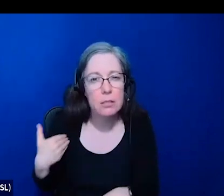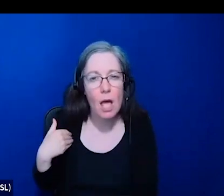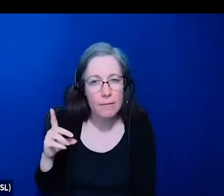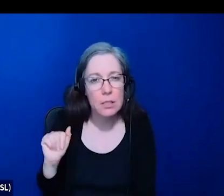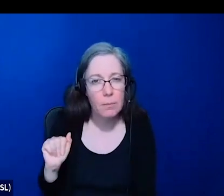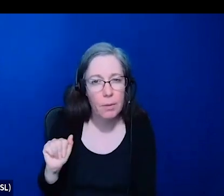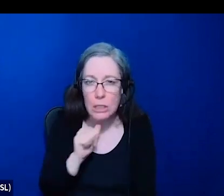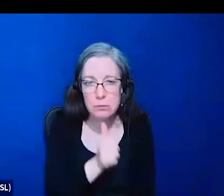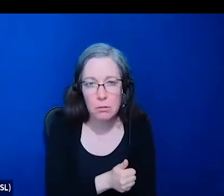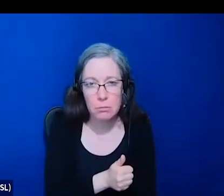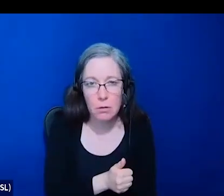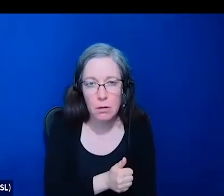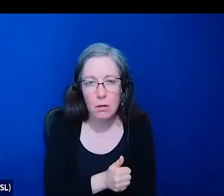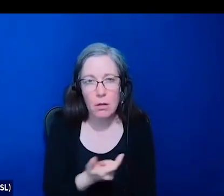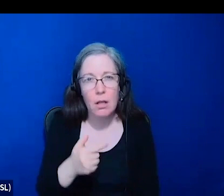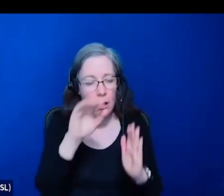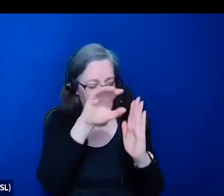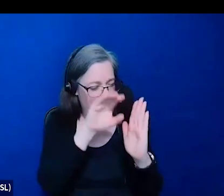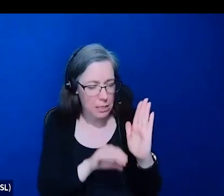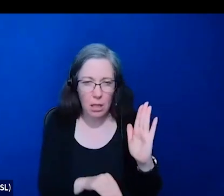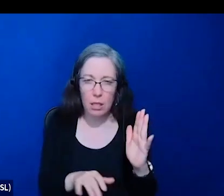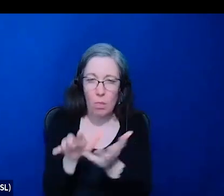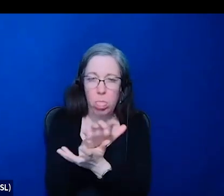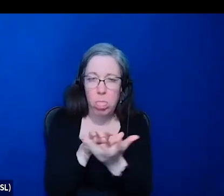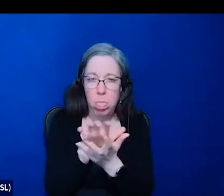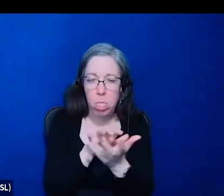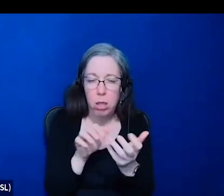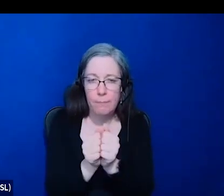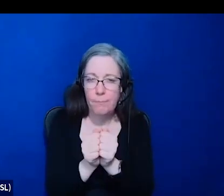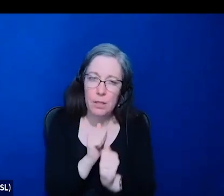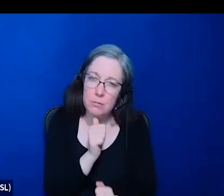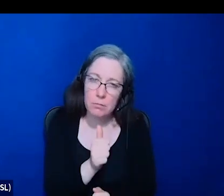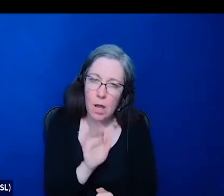This list has conflated those situations, and it shouldn't, but that's a situation for a longer talk.